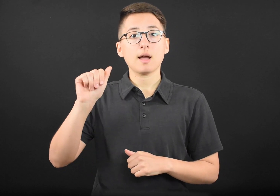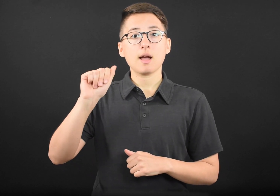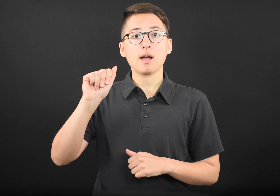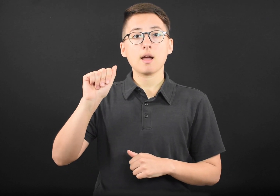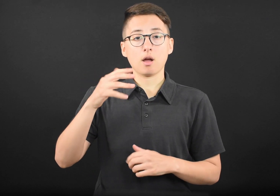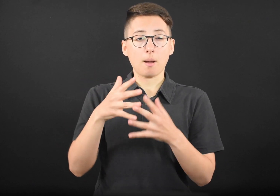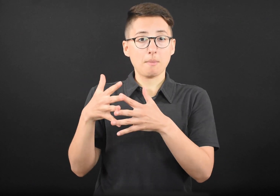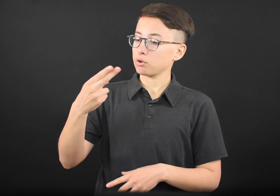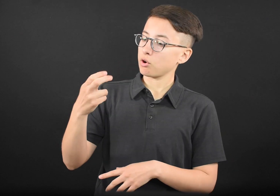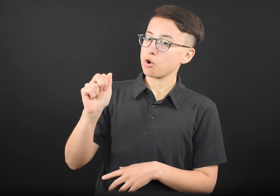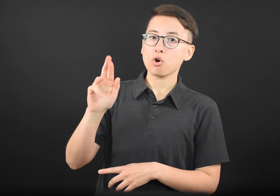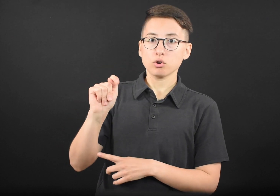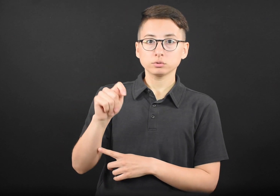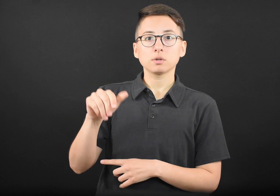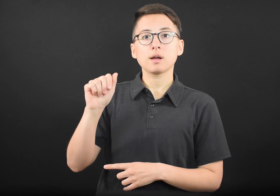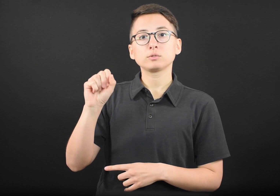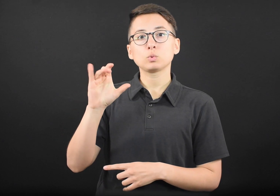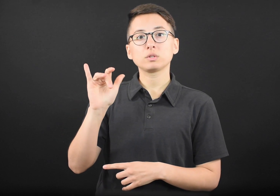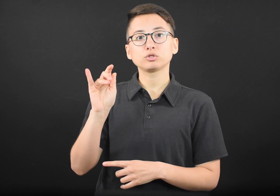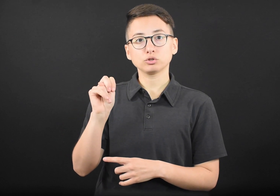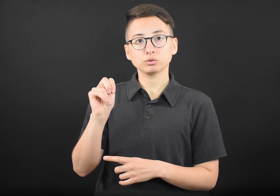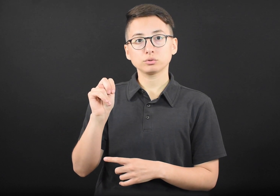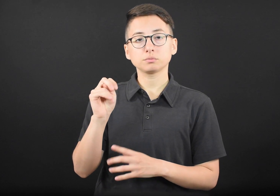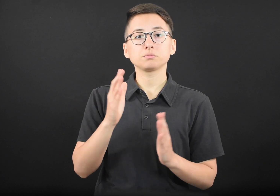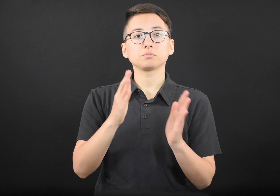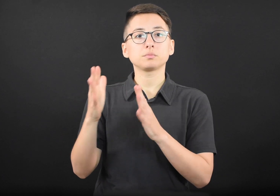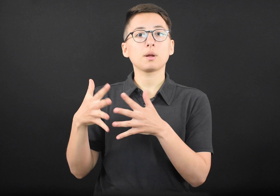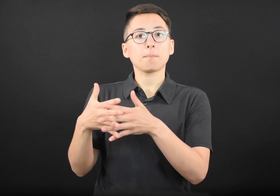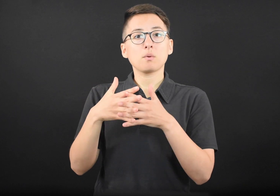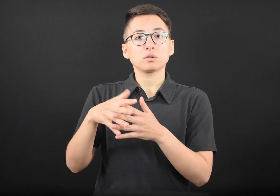The American Heart Association/American Stroke Association,